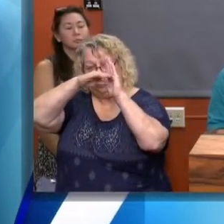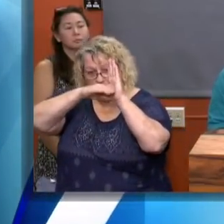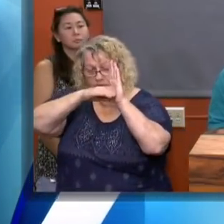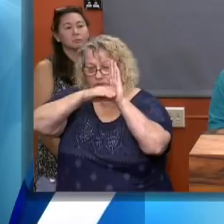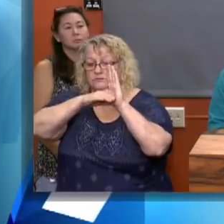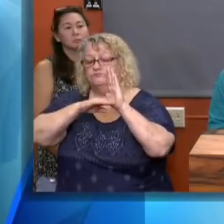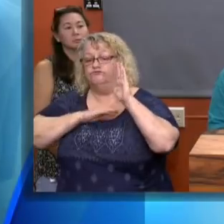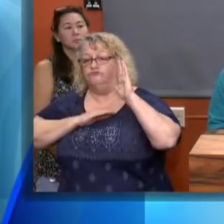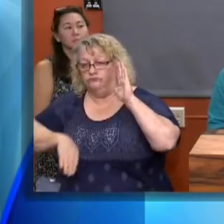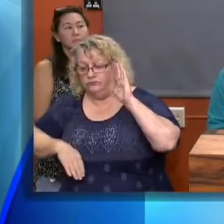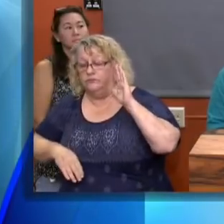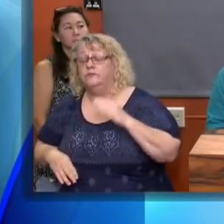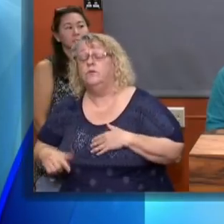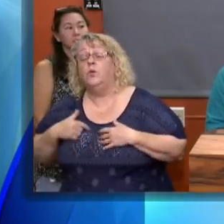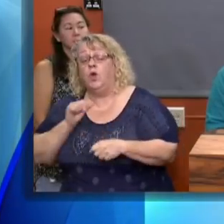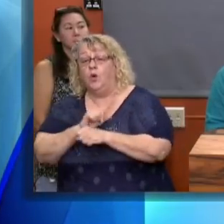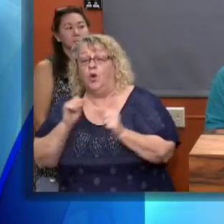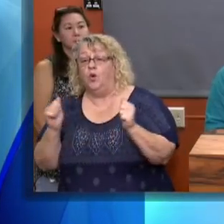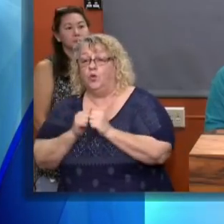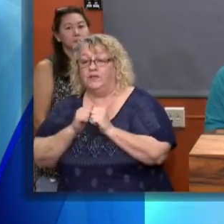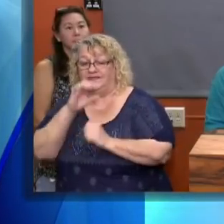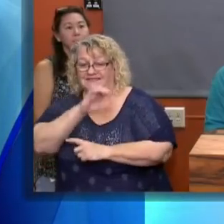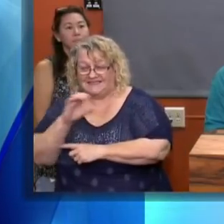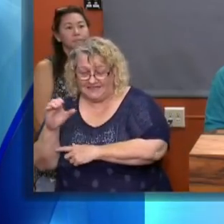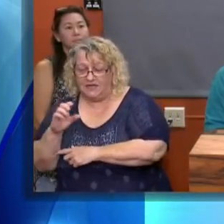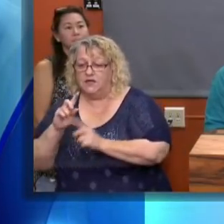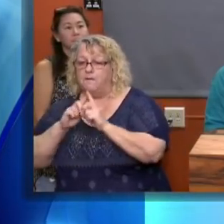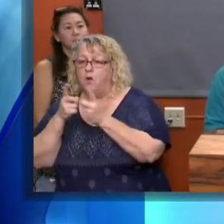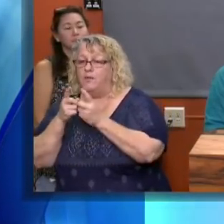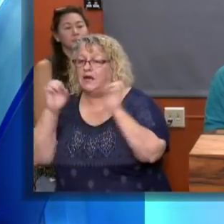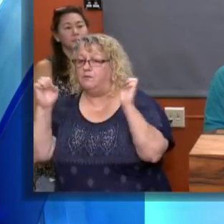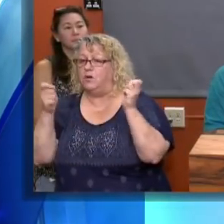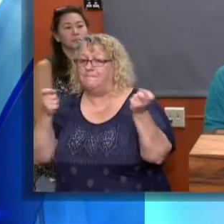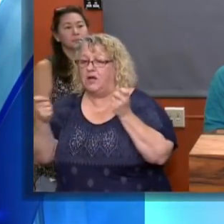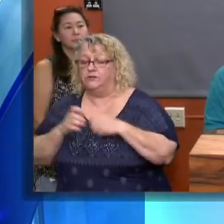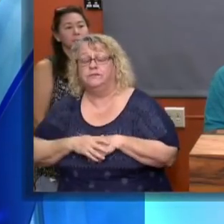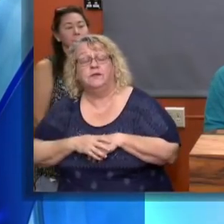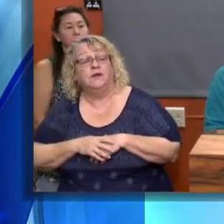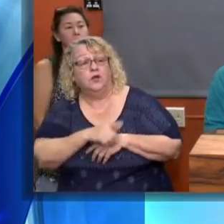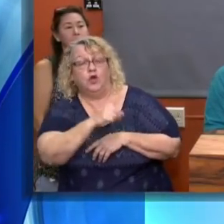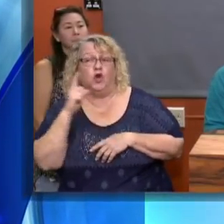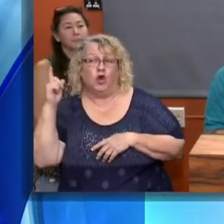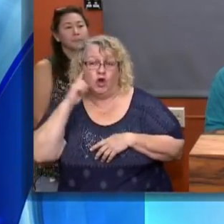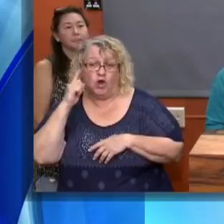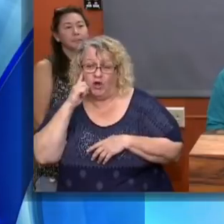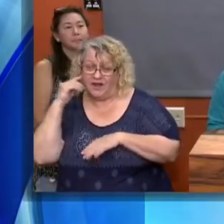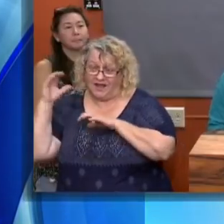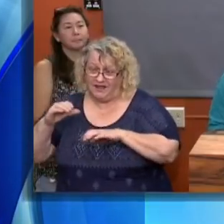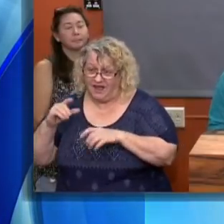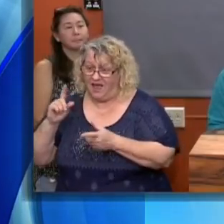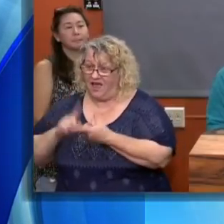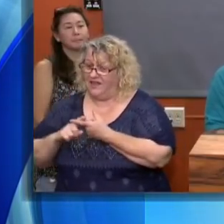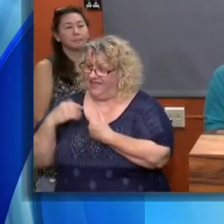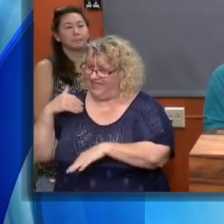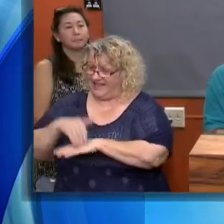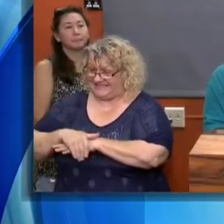EVACUATION PLANS. WORKING WITH THE CITY, DEPARTMENT OF EMERGENCY MANAGEMENT.